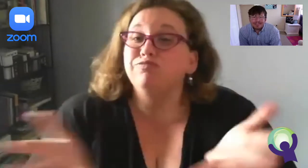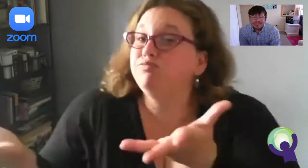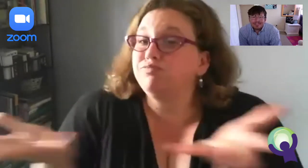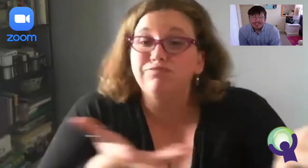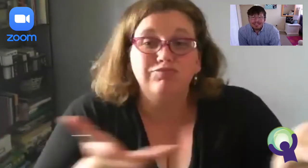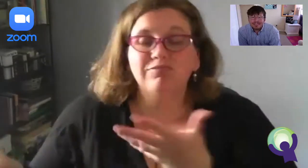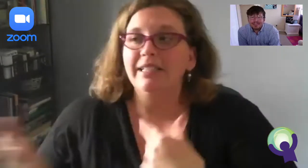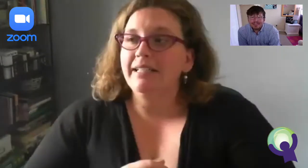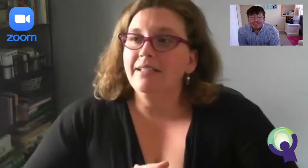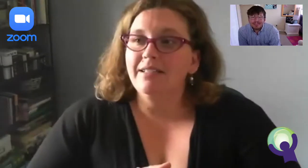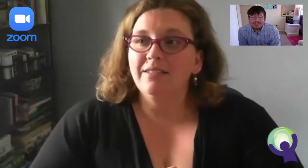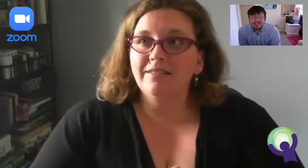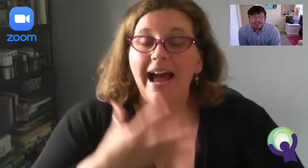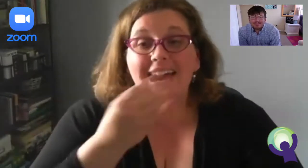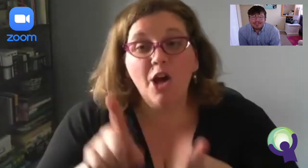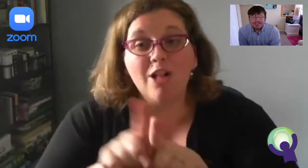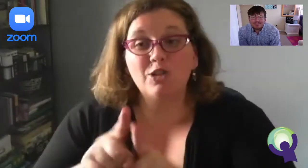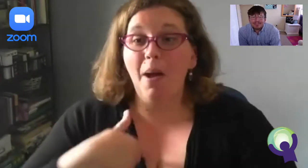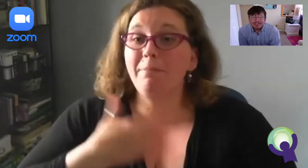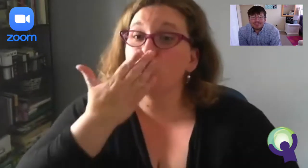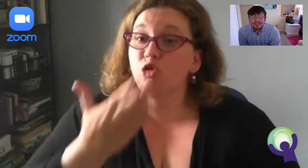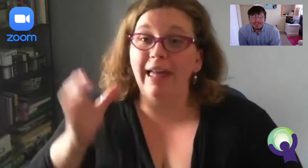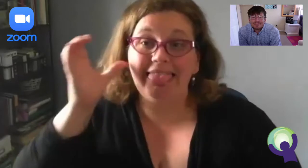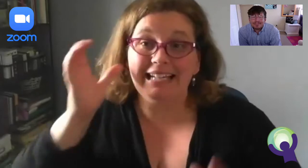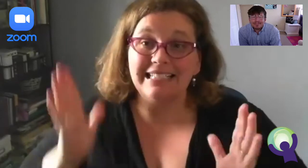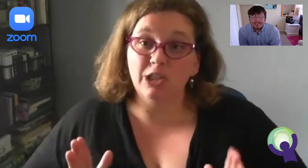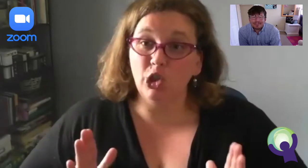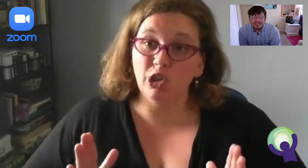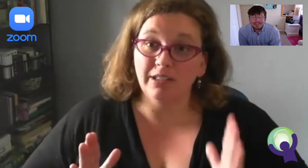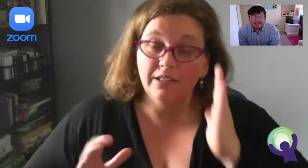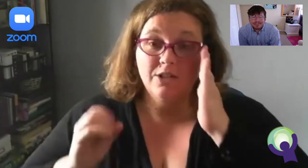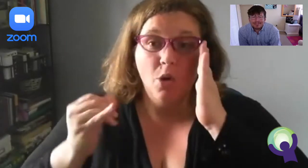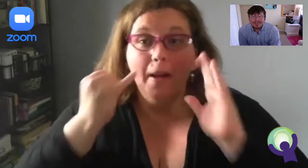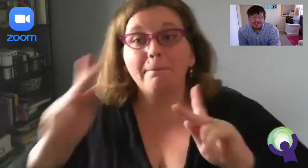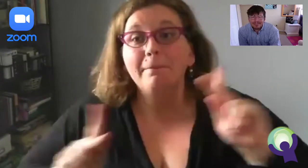when I meet people, I'm really easy to talk to. I feel like I'm a really good